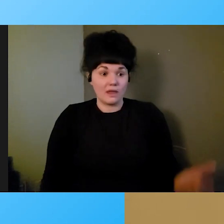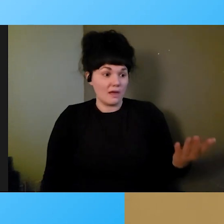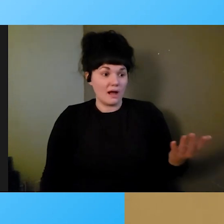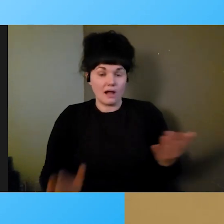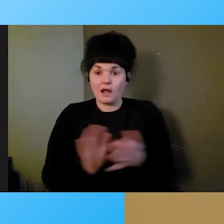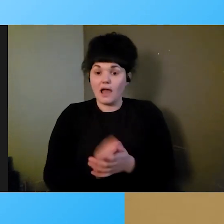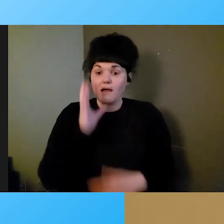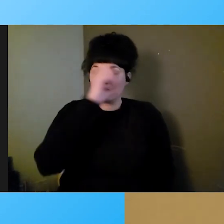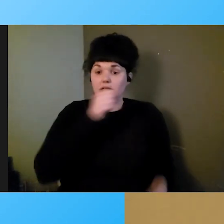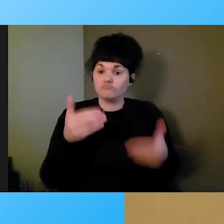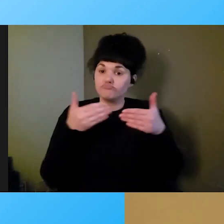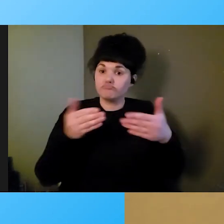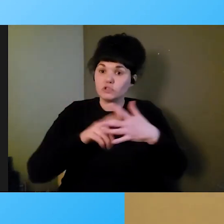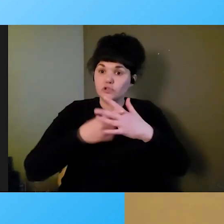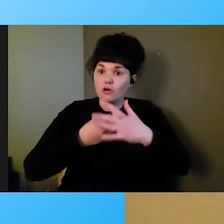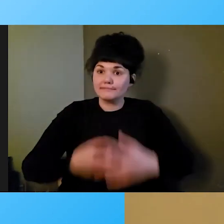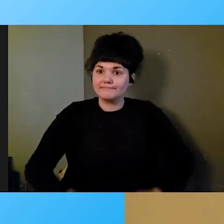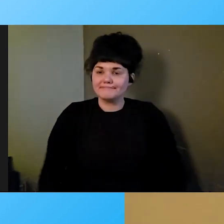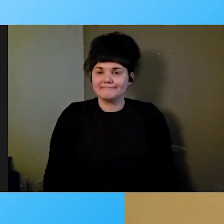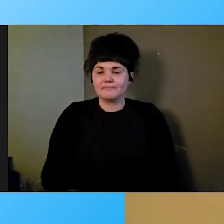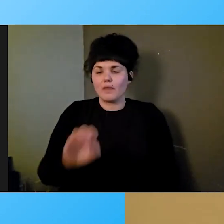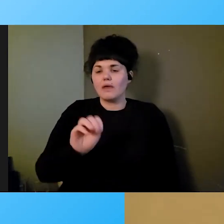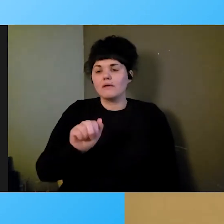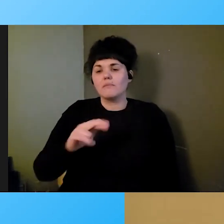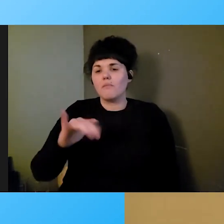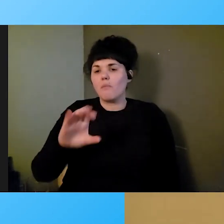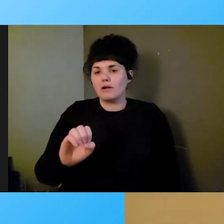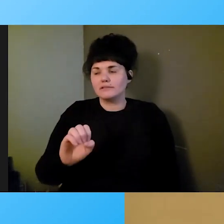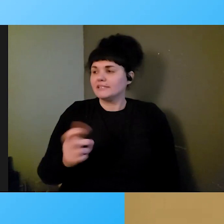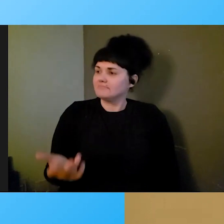ahead and get started. Marcie it's so great to be here to be